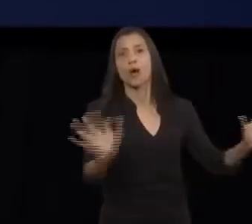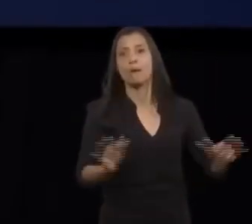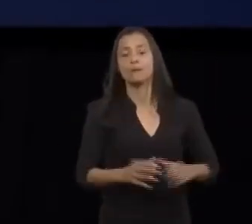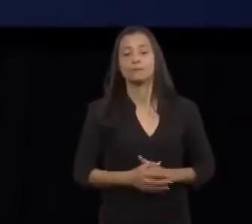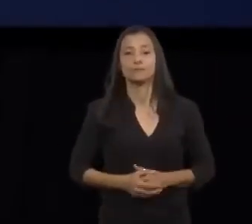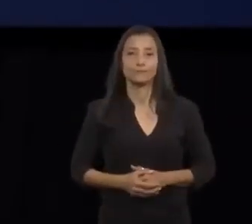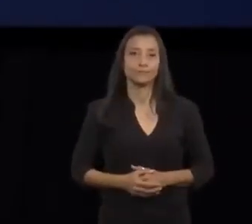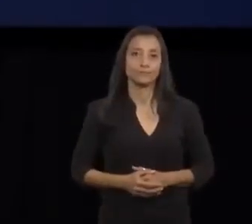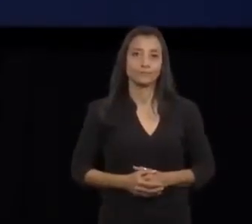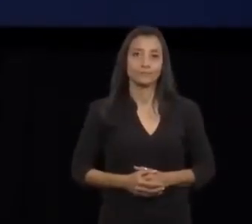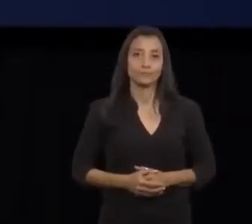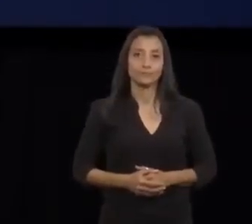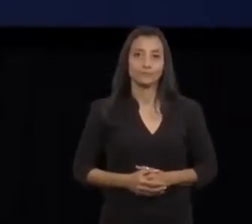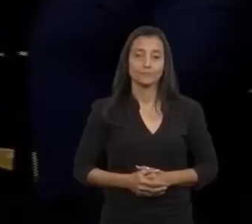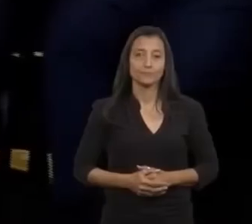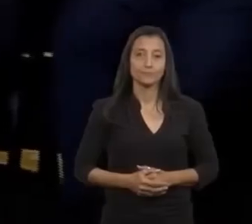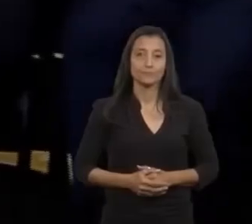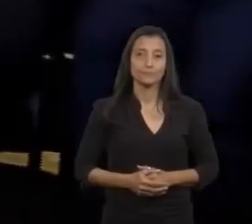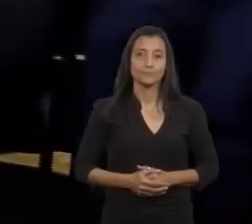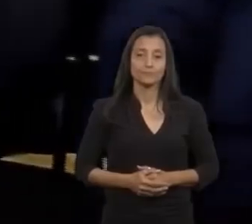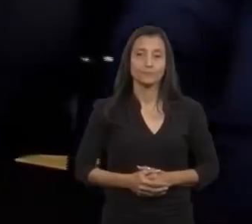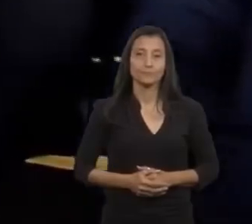it is that we will never do it again.